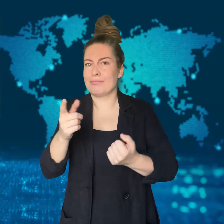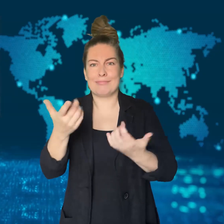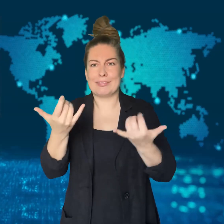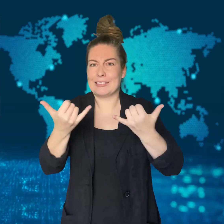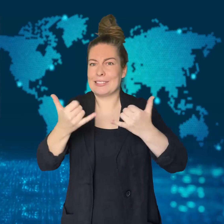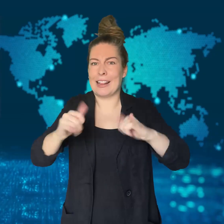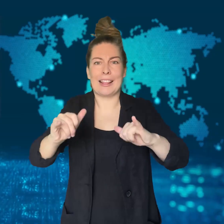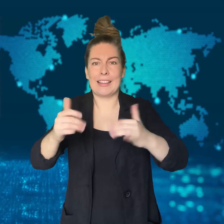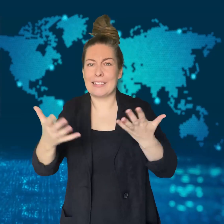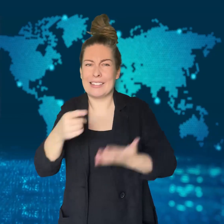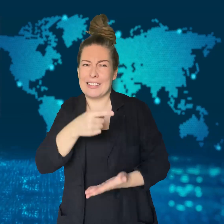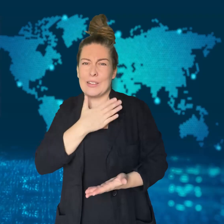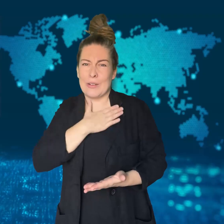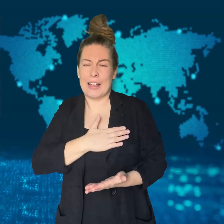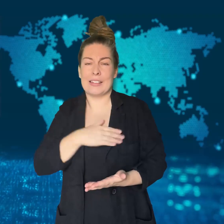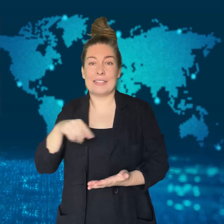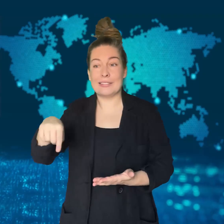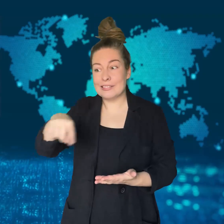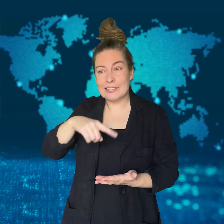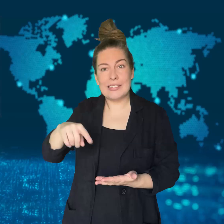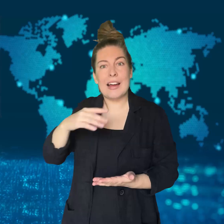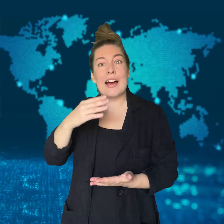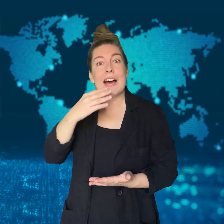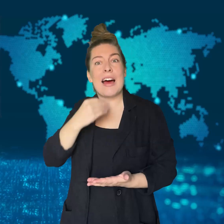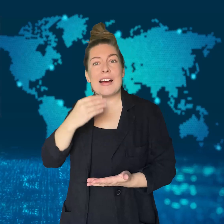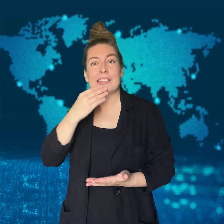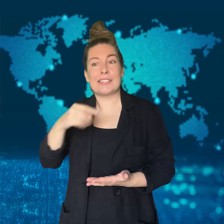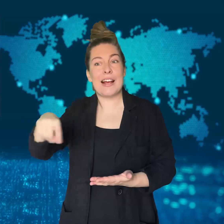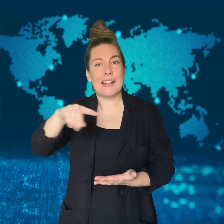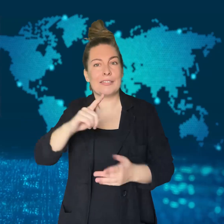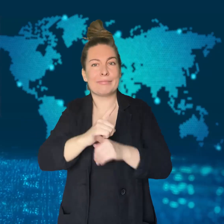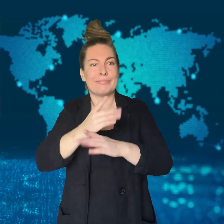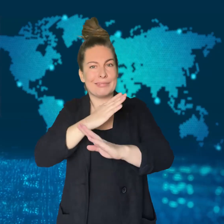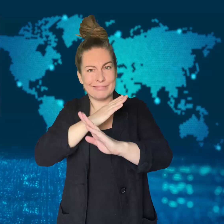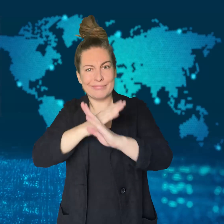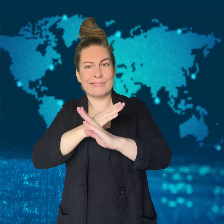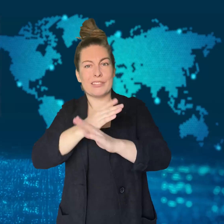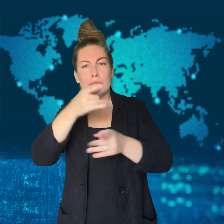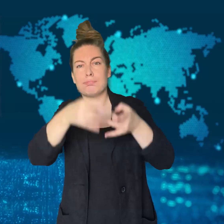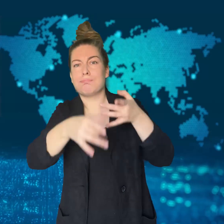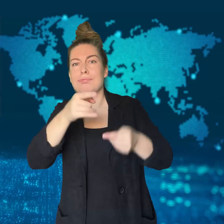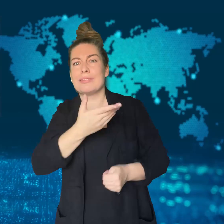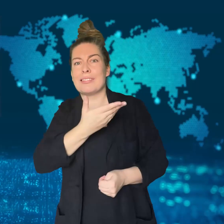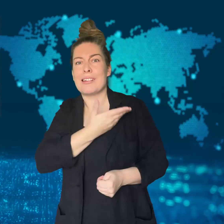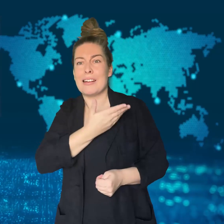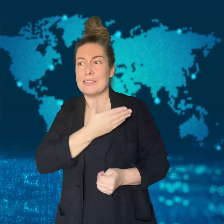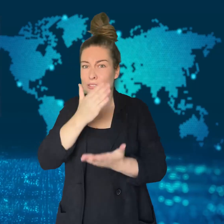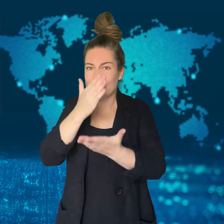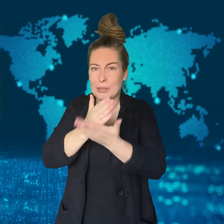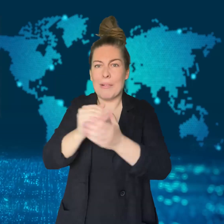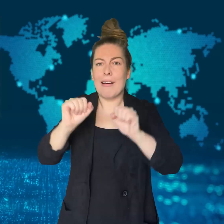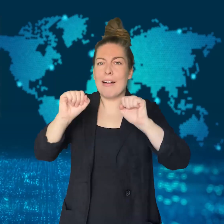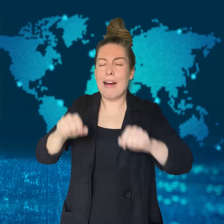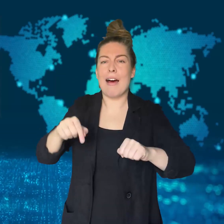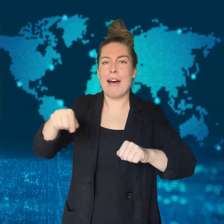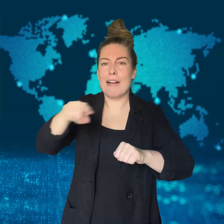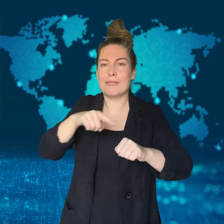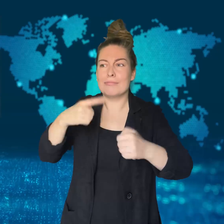has publicly endorsed Lebanon ceasefire efforts